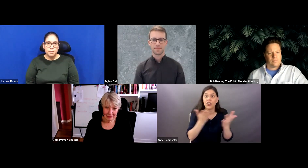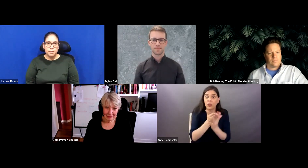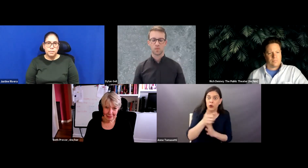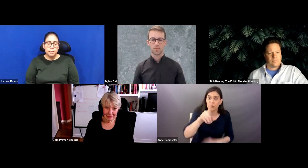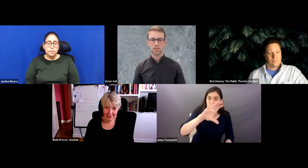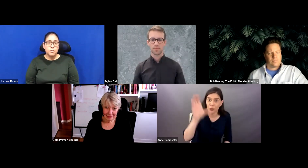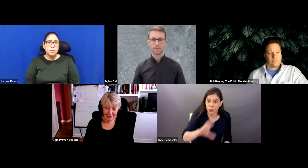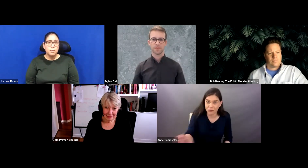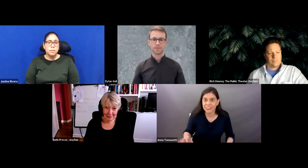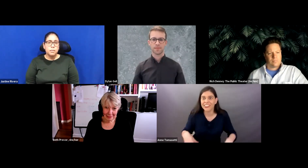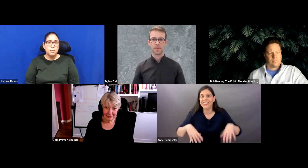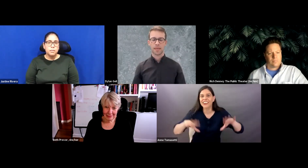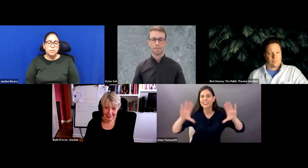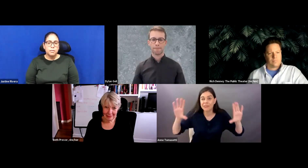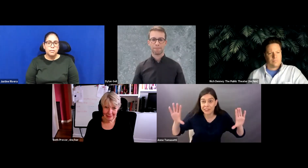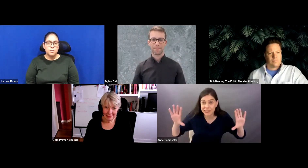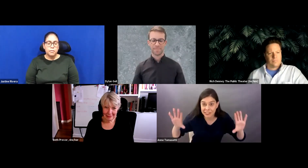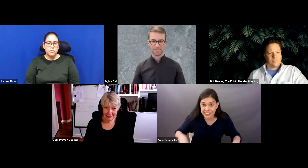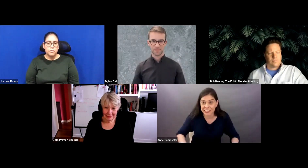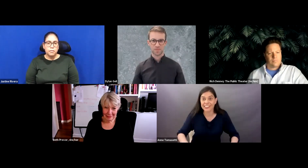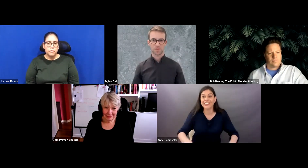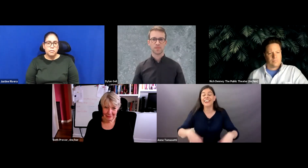editors and I had to work with that through Zoom, which was